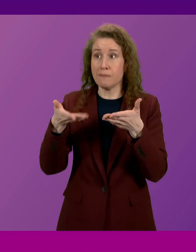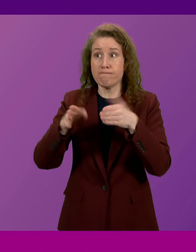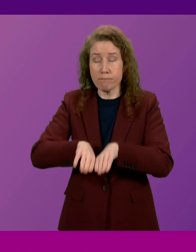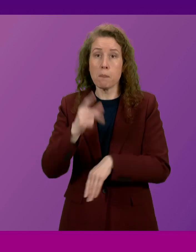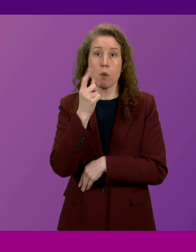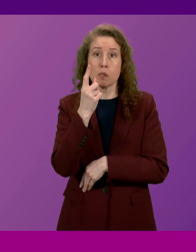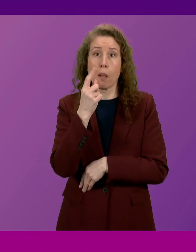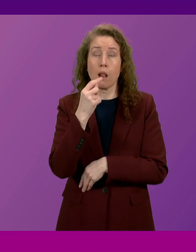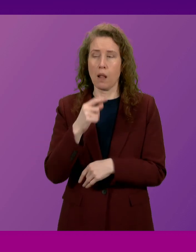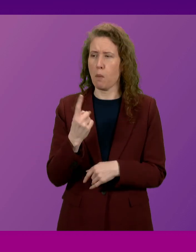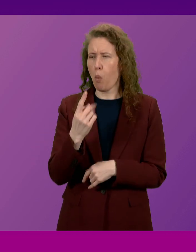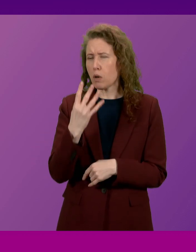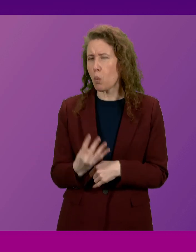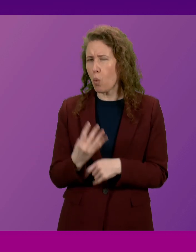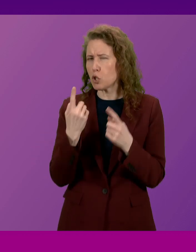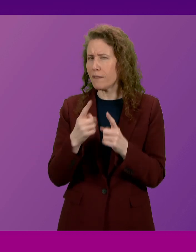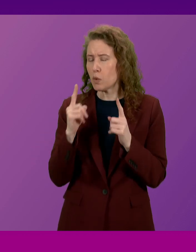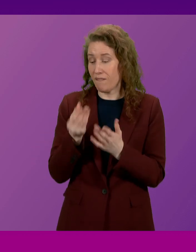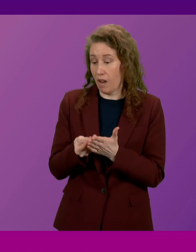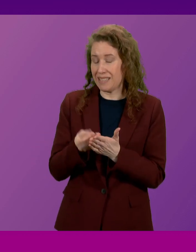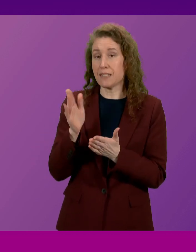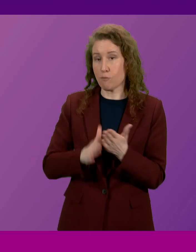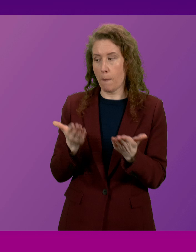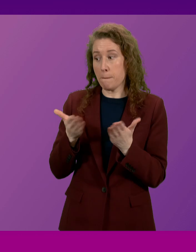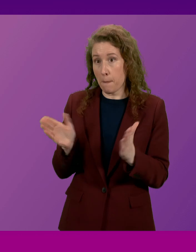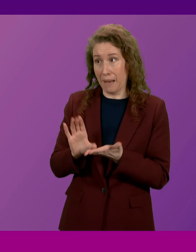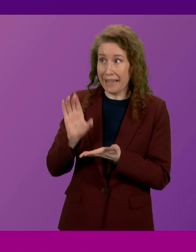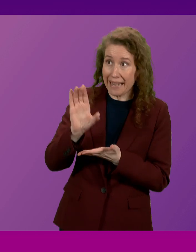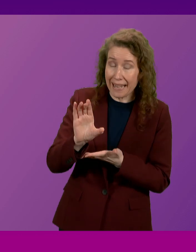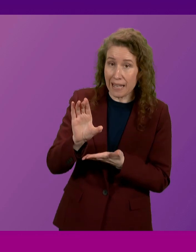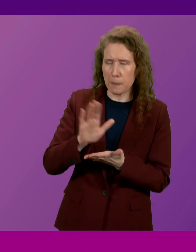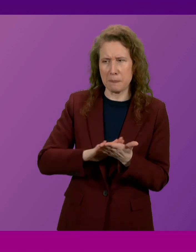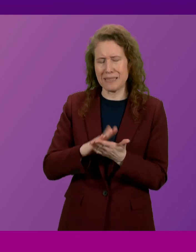Given that a quarter of university funding comes from public funding, is it time to grab